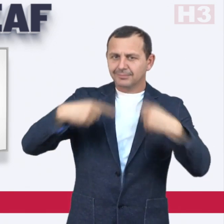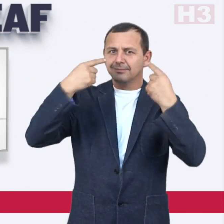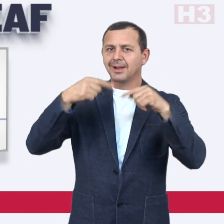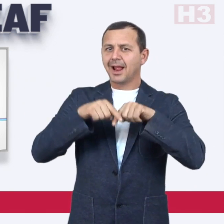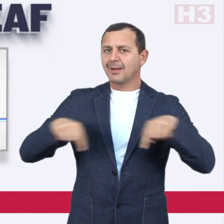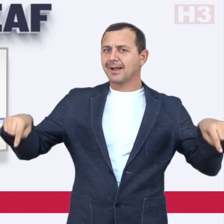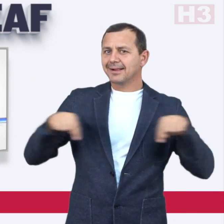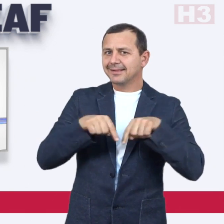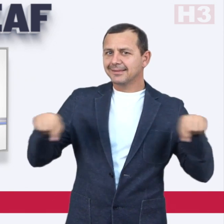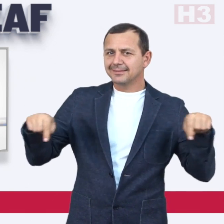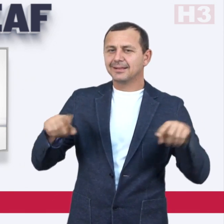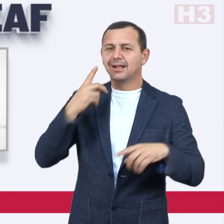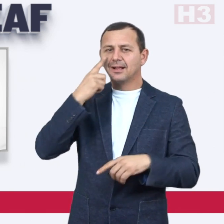sportsdeaf@h3world.tv.